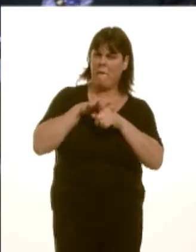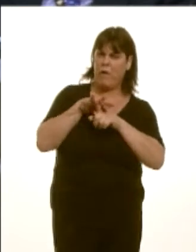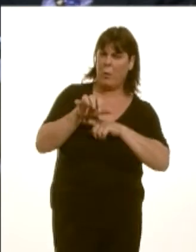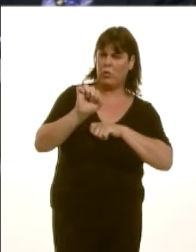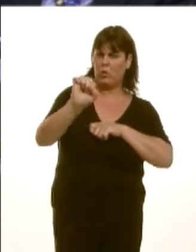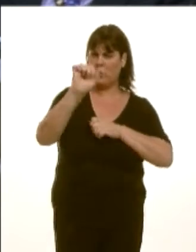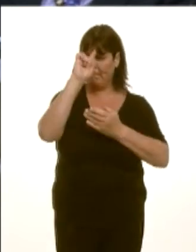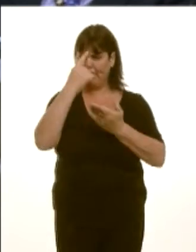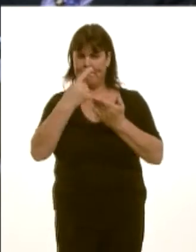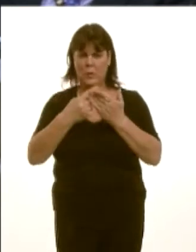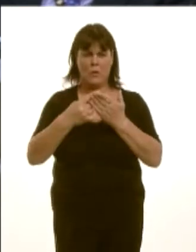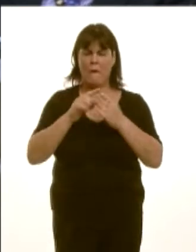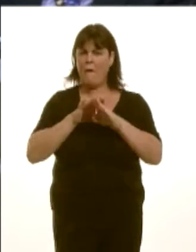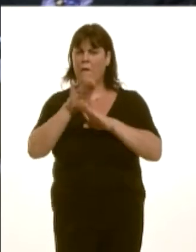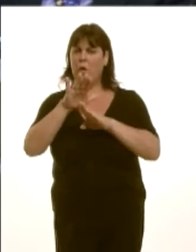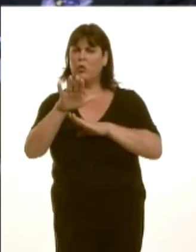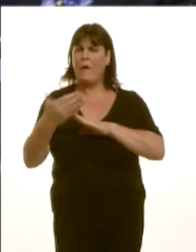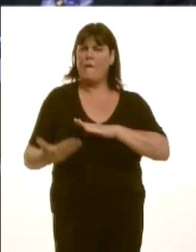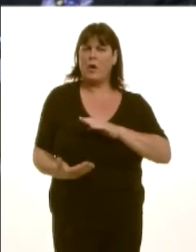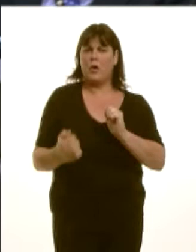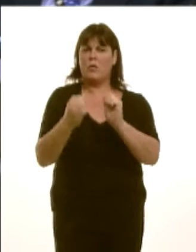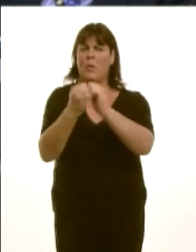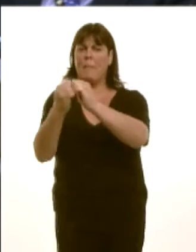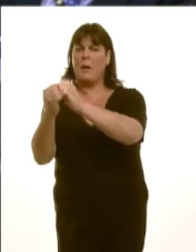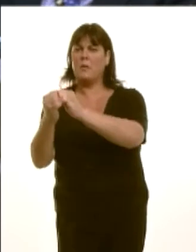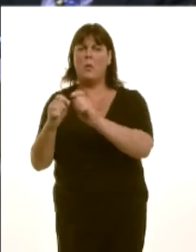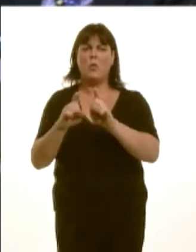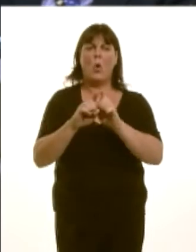In addition, what work will be done as part of the south Wales metro project, which you